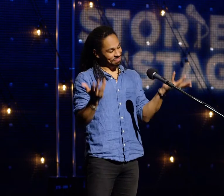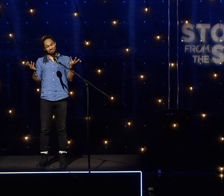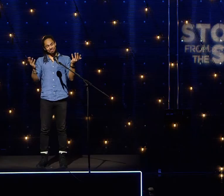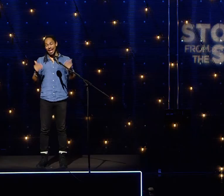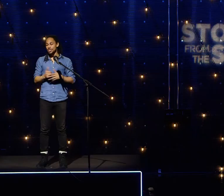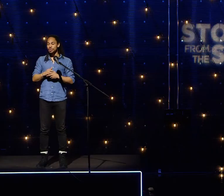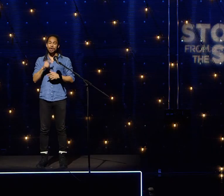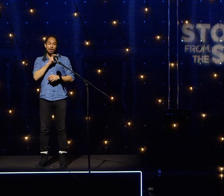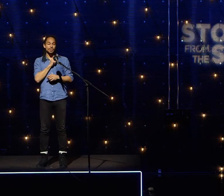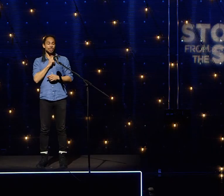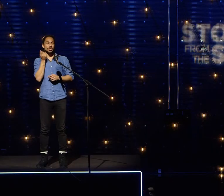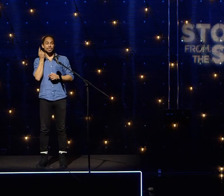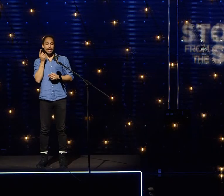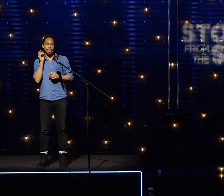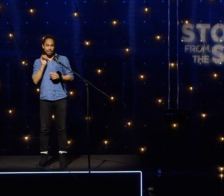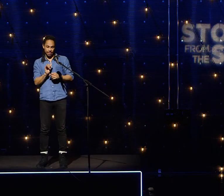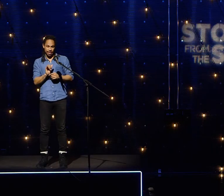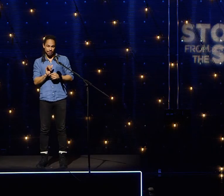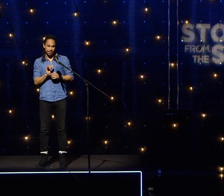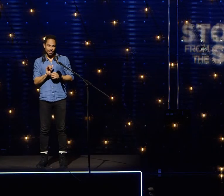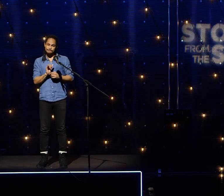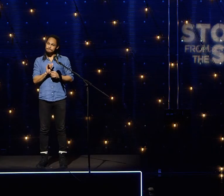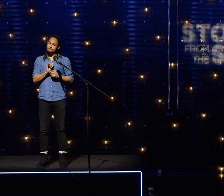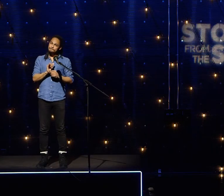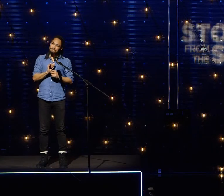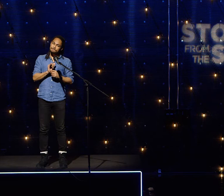And so the officer understands this.